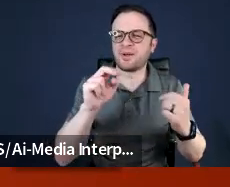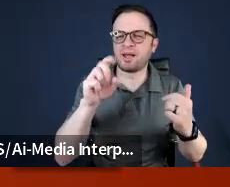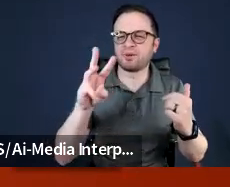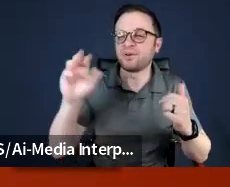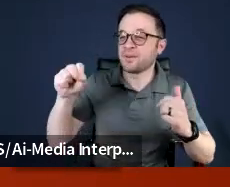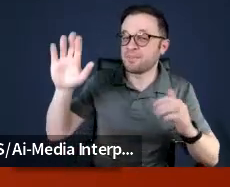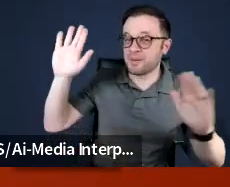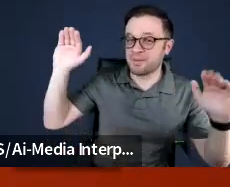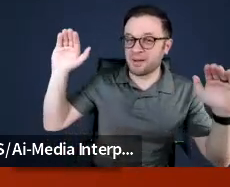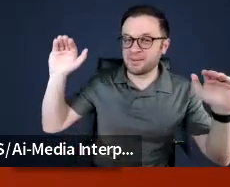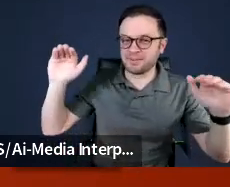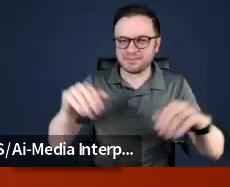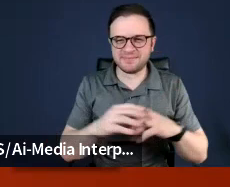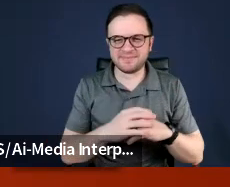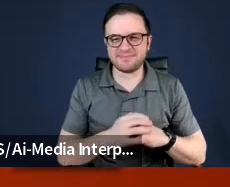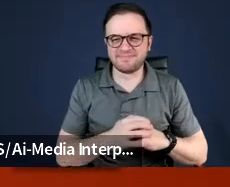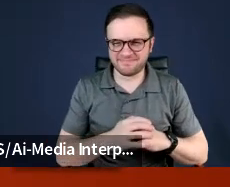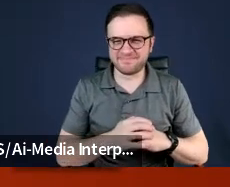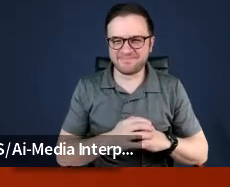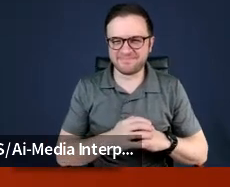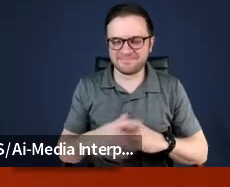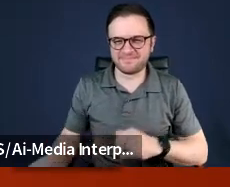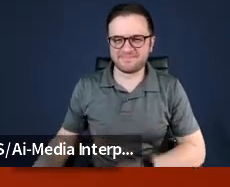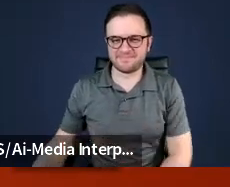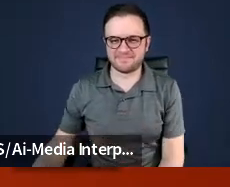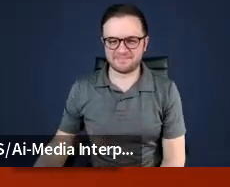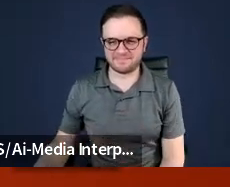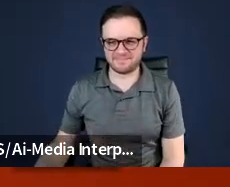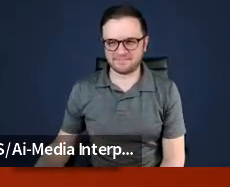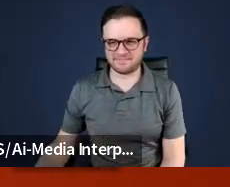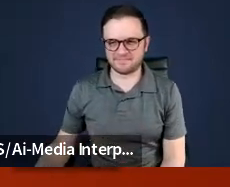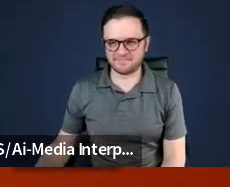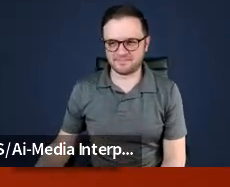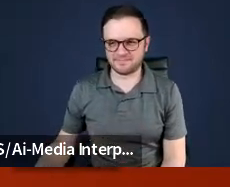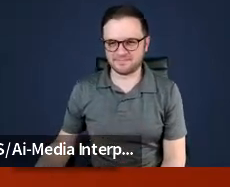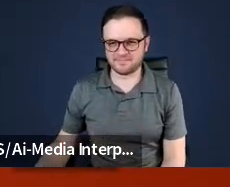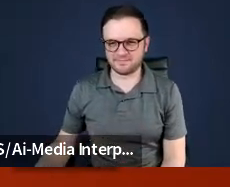and trying to push excessively forward and making sure that accessibility is in everyone's forefront. MATT HACKETT: